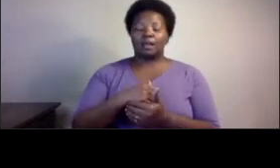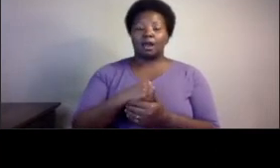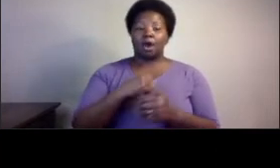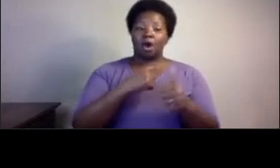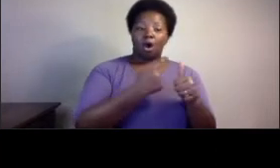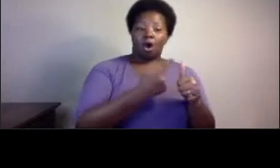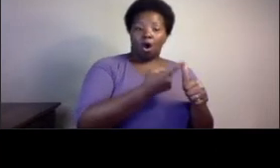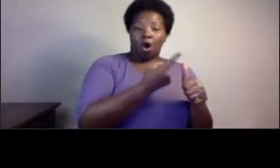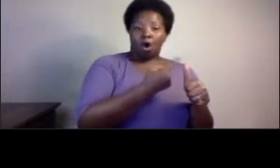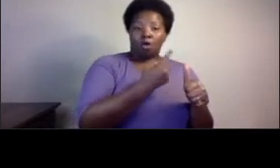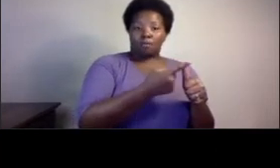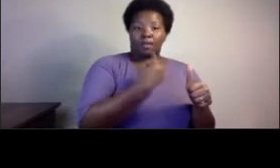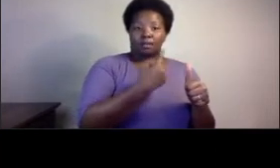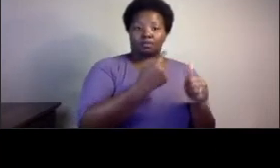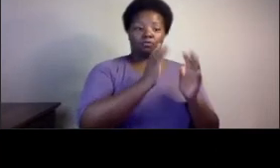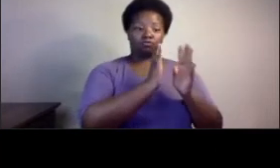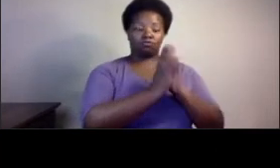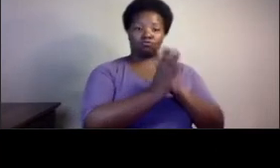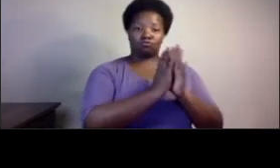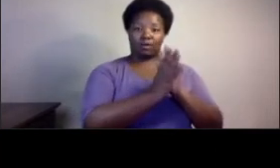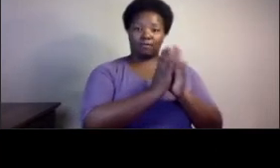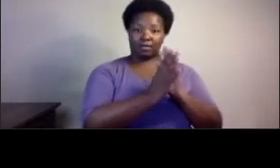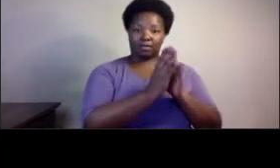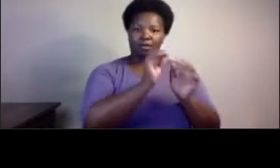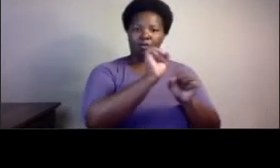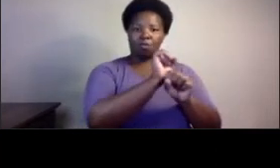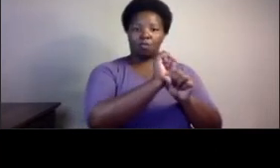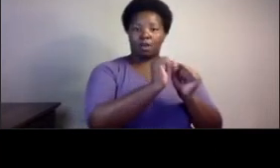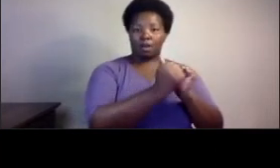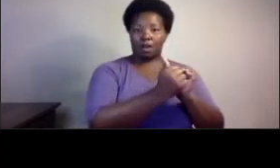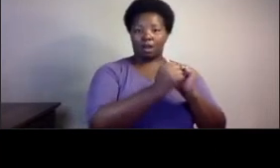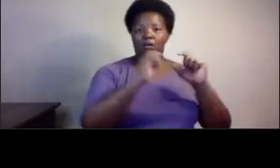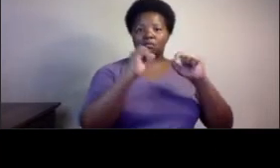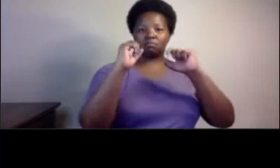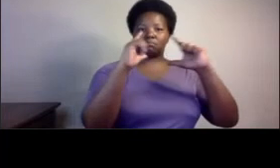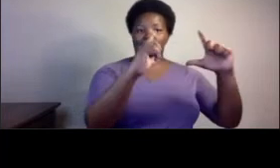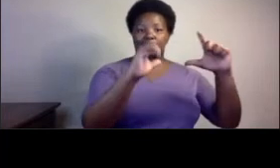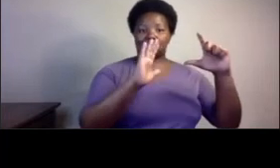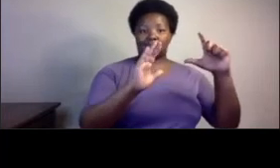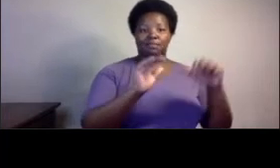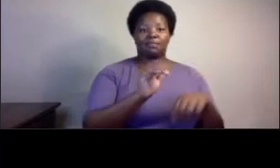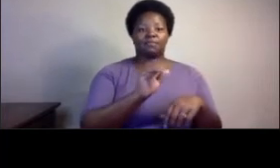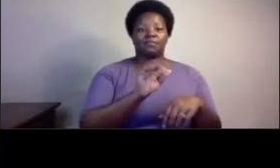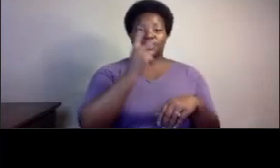is an existing red light camera at new york avenue and florida avenue sort of shown in red on this